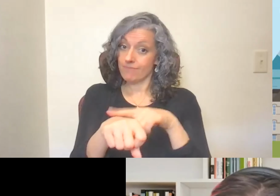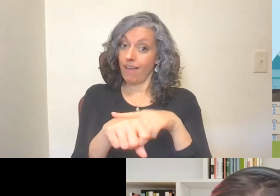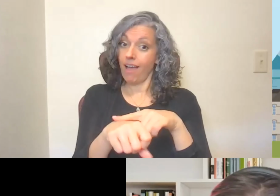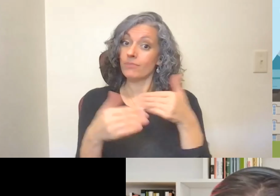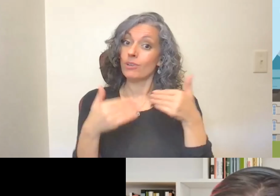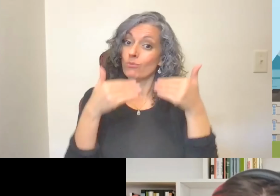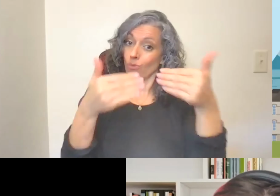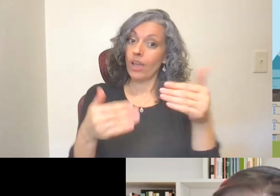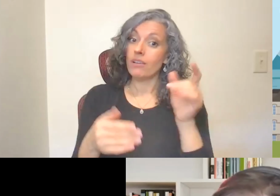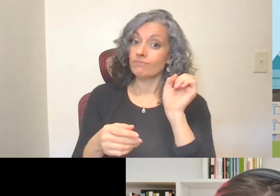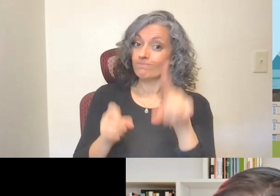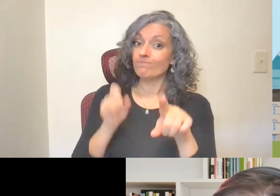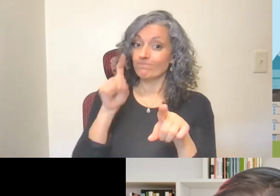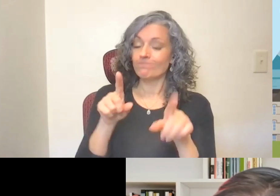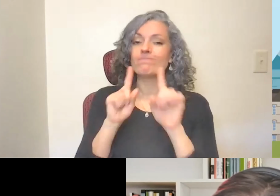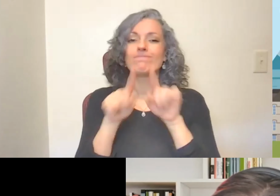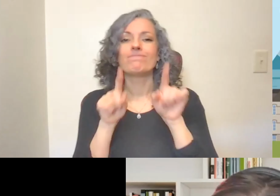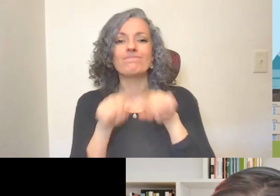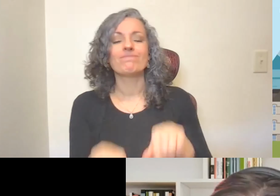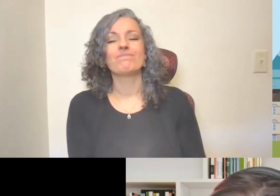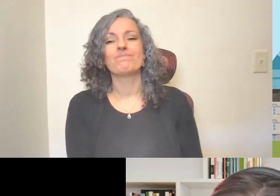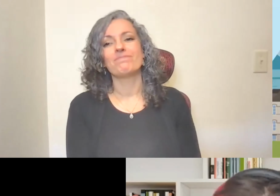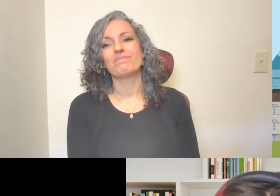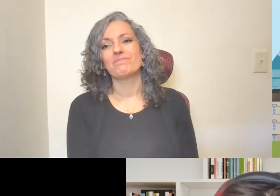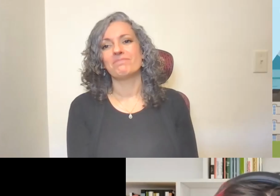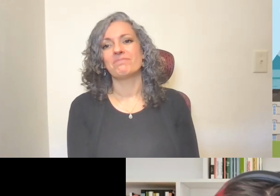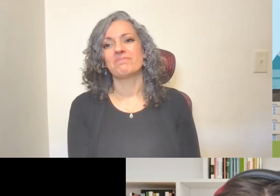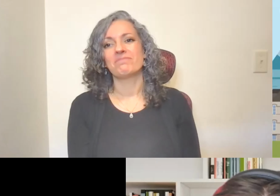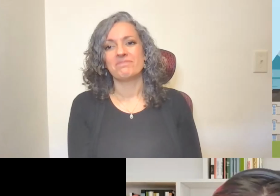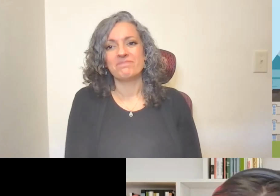maybe address some of those. And you're welcome to jump on any of these questions that have come